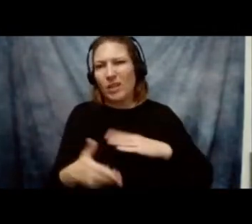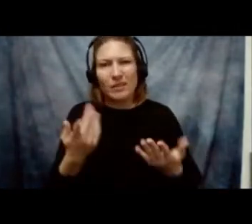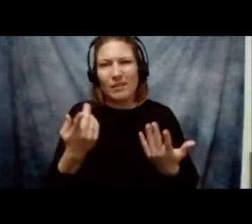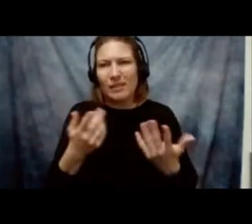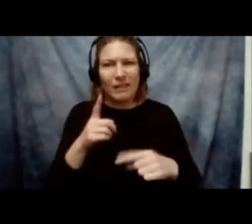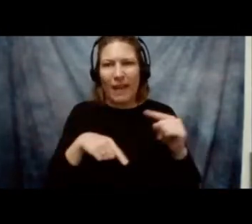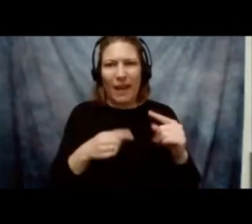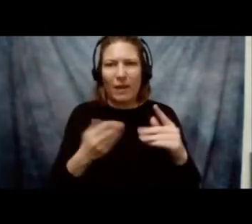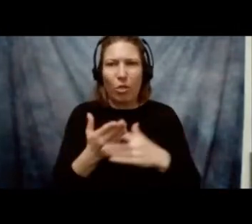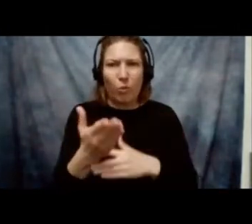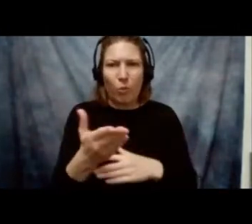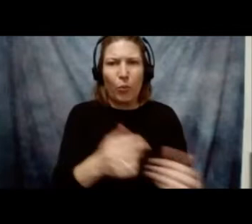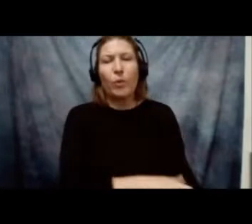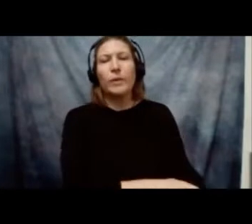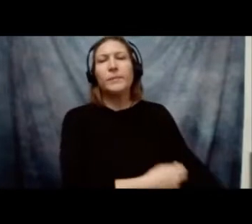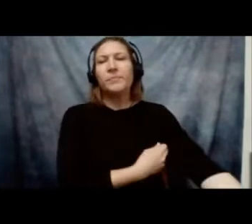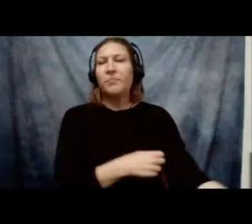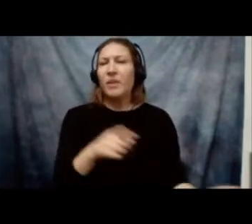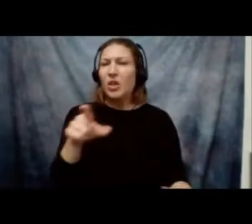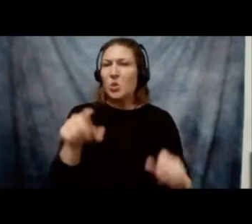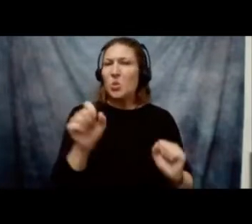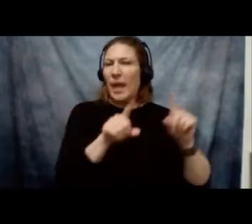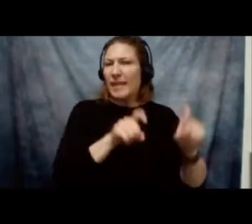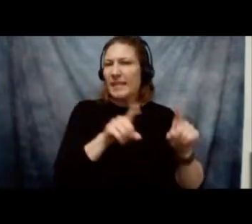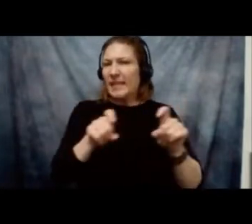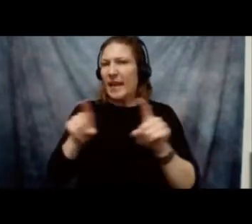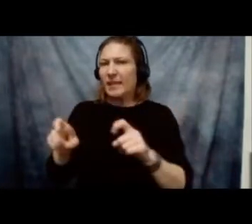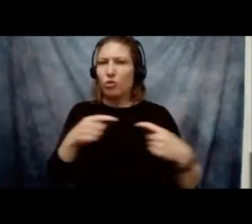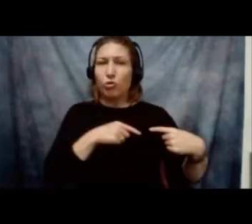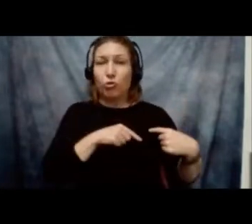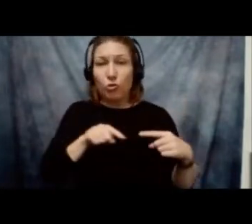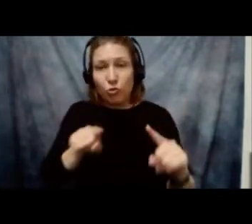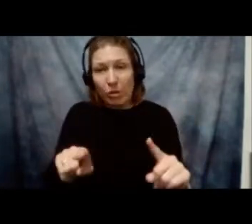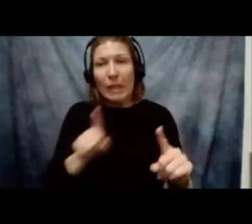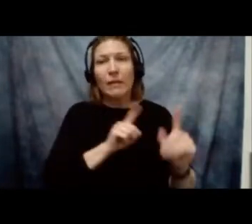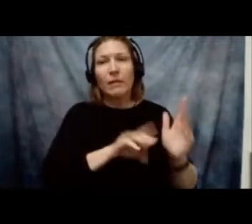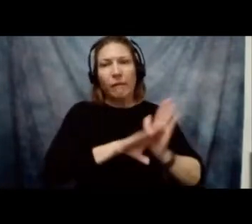some other people to take a look at it and then ask them and then hopefully you have standards